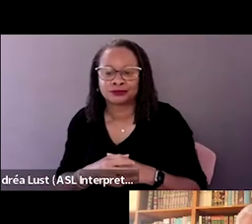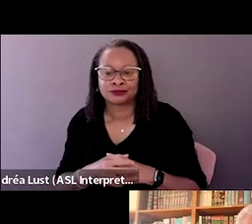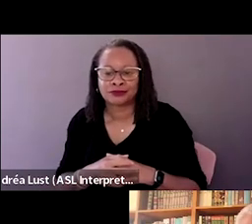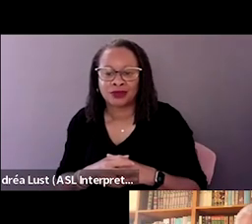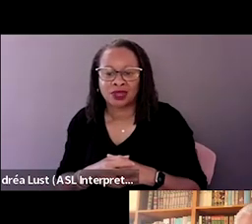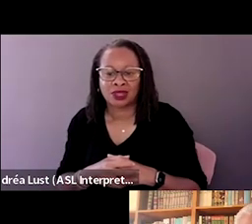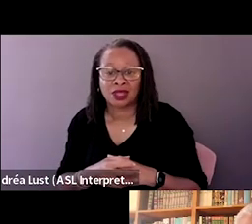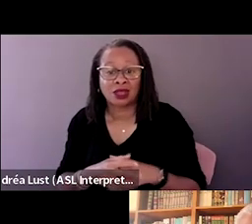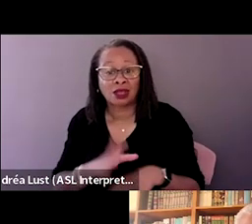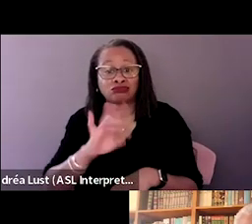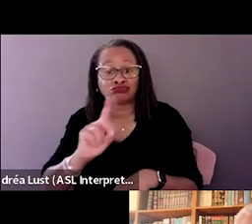usually with the co-production.